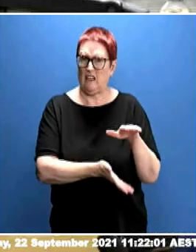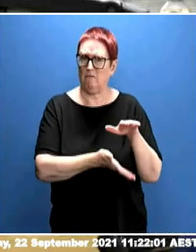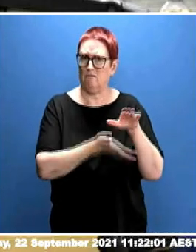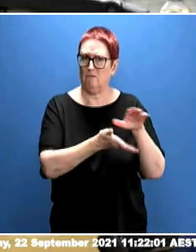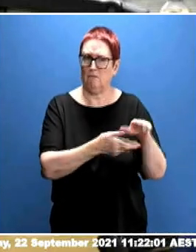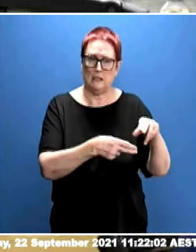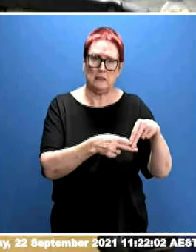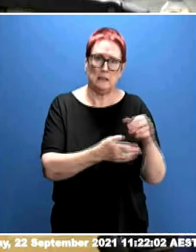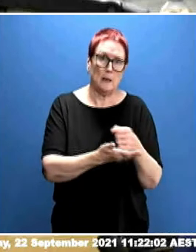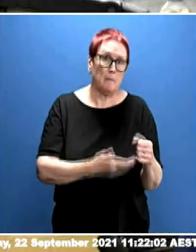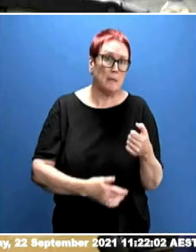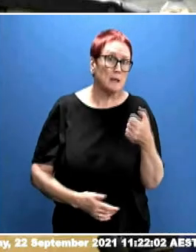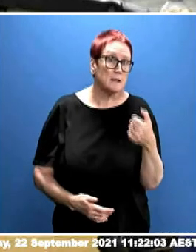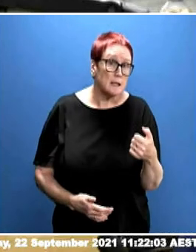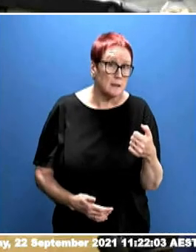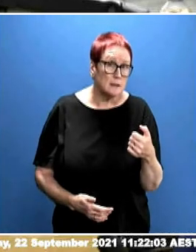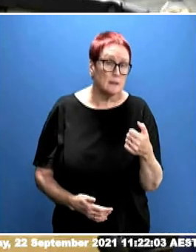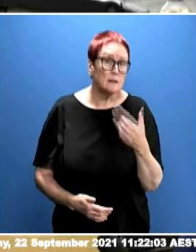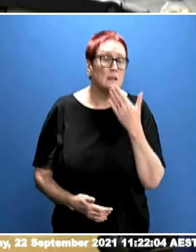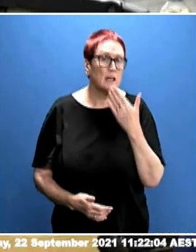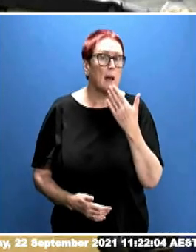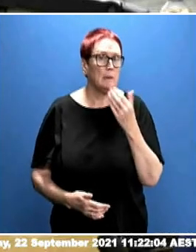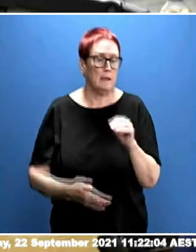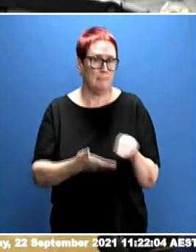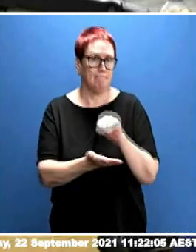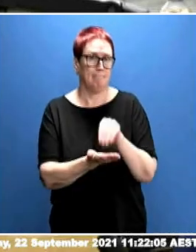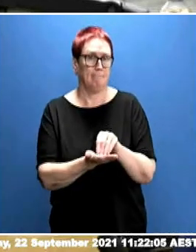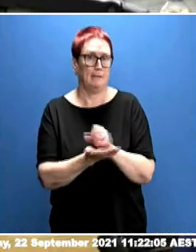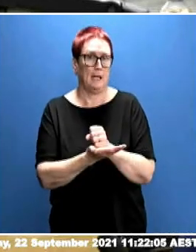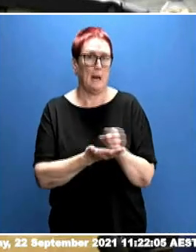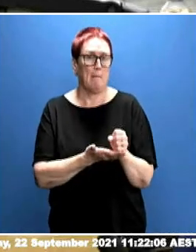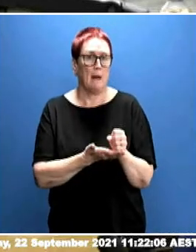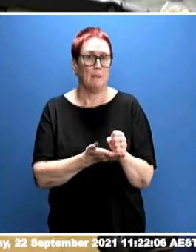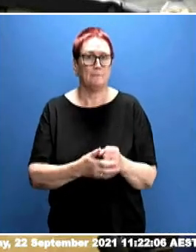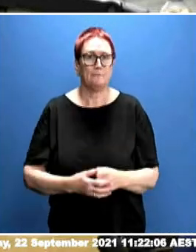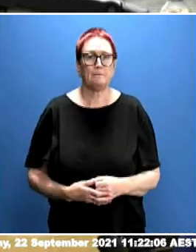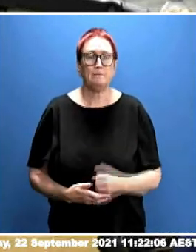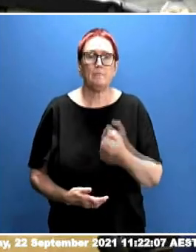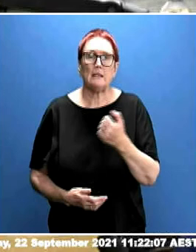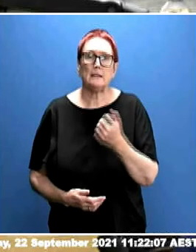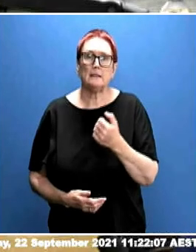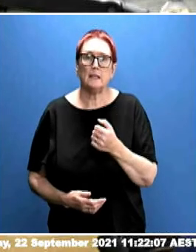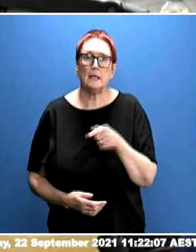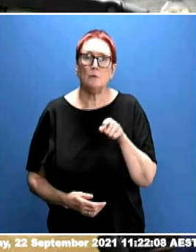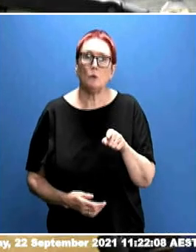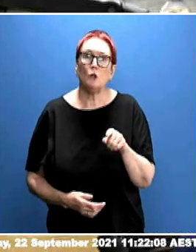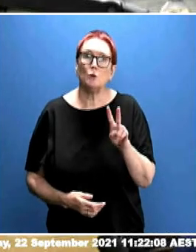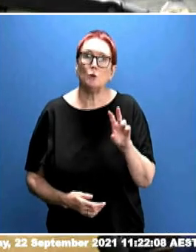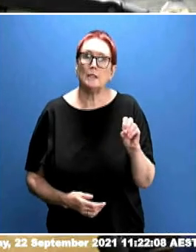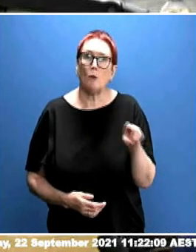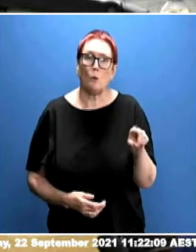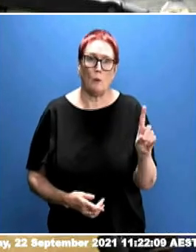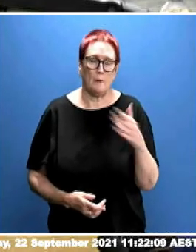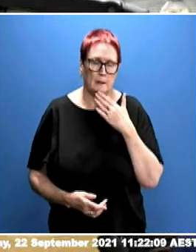tab 6 and if that might also be marked as an exhibit as 16.20.1, please, Chair.